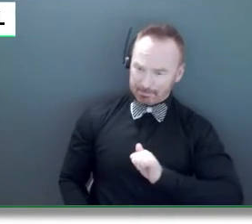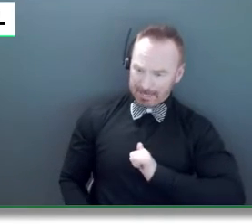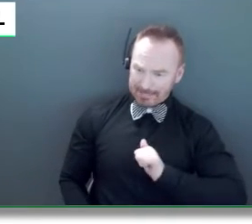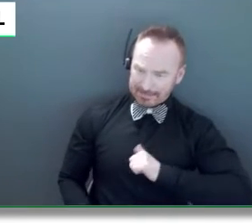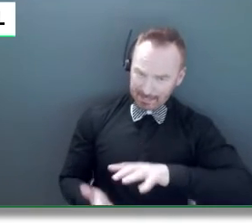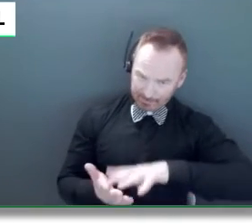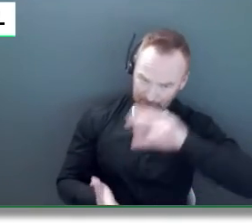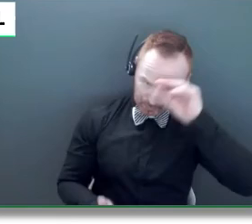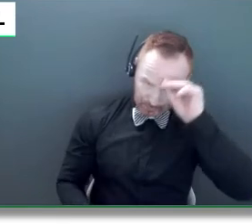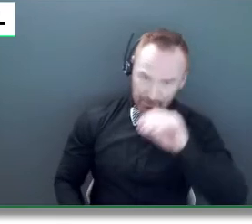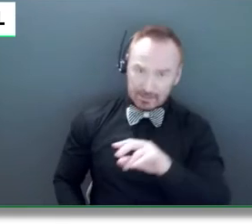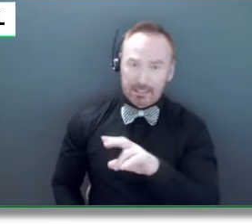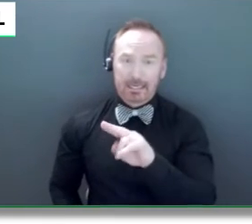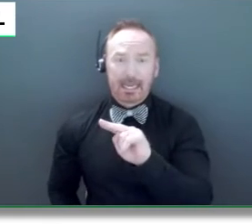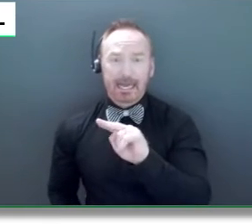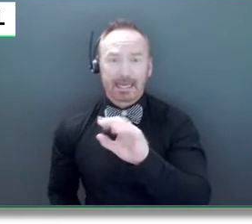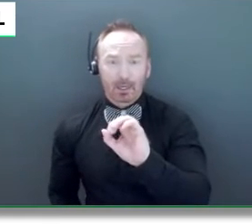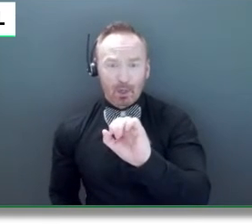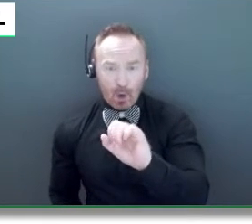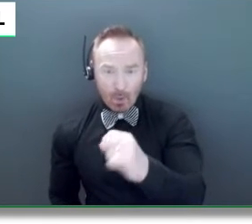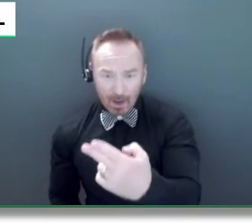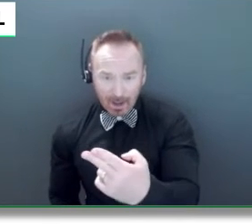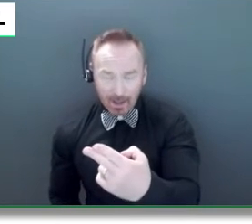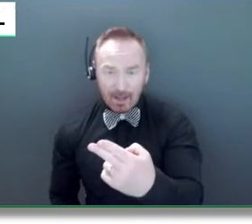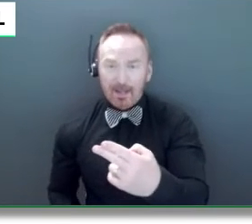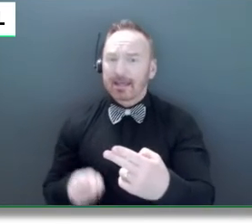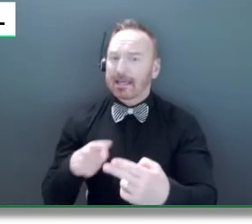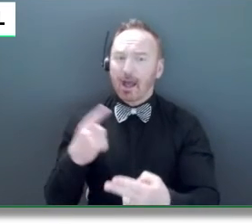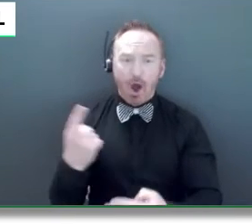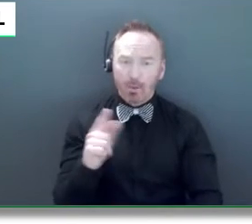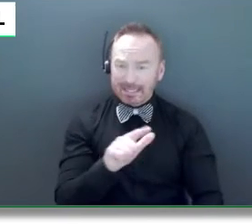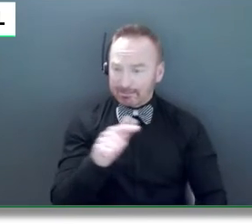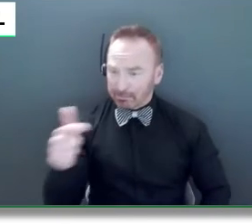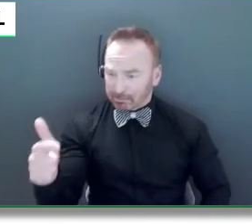question and the opportunity to answer. So thank you Noah for giving me that